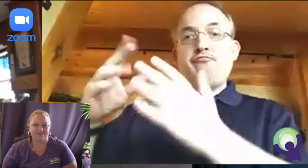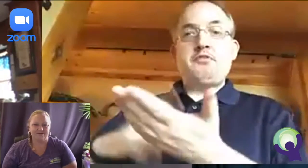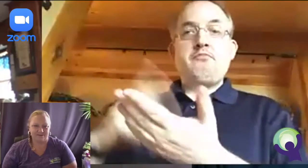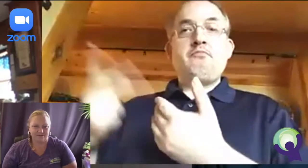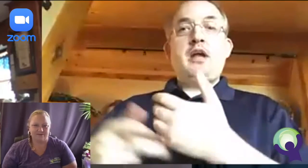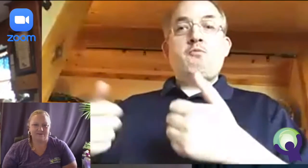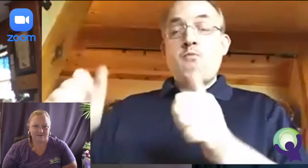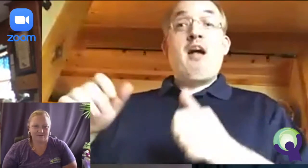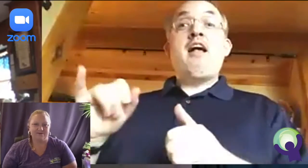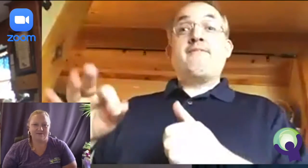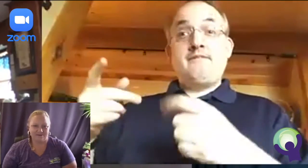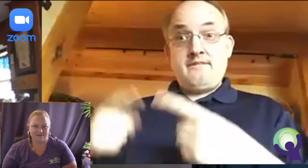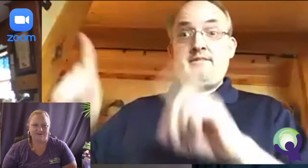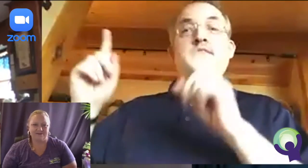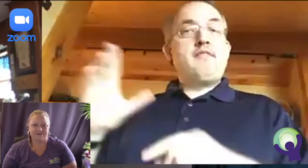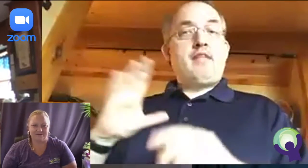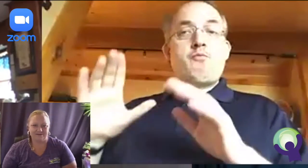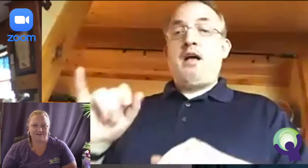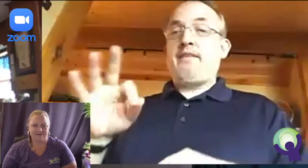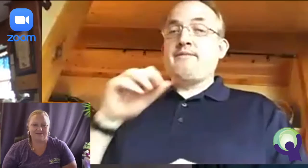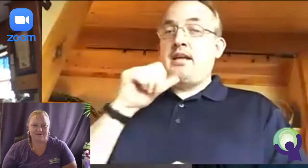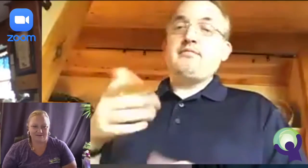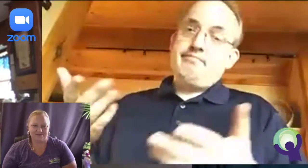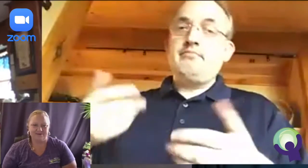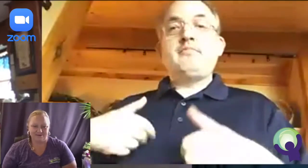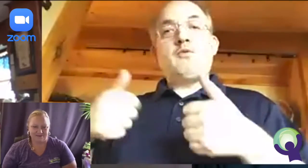try something, I go ahead and do it. If a program needs setting up, let's do it.